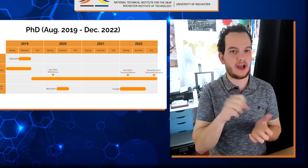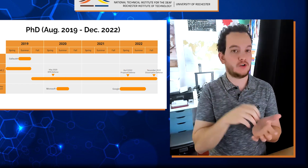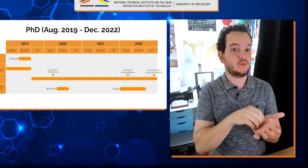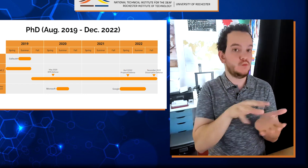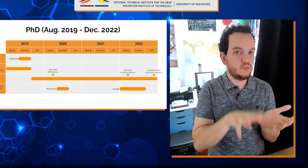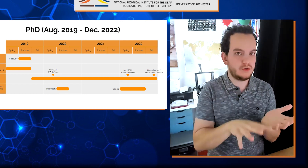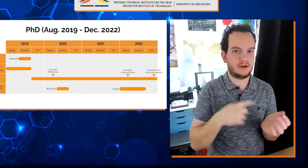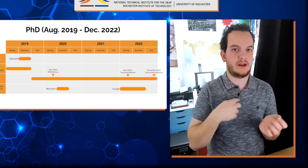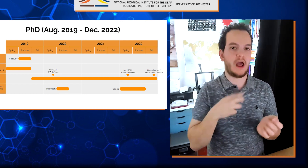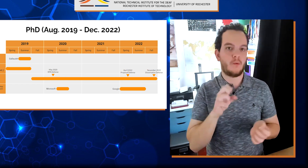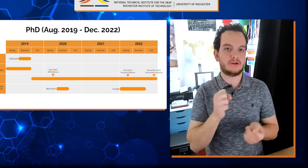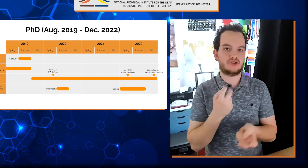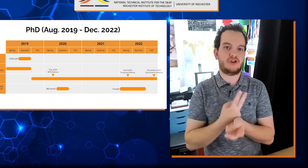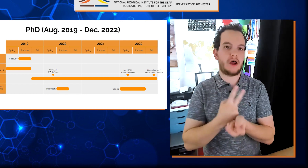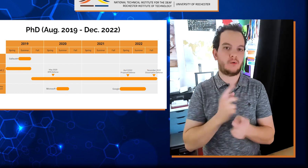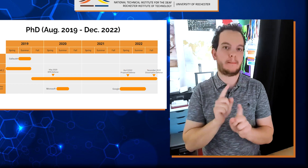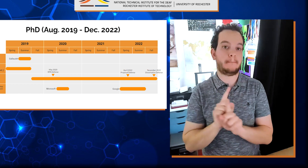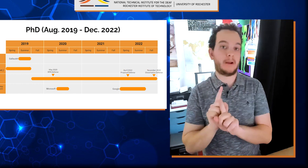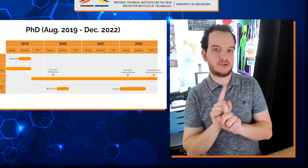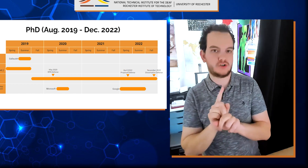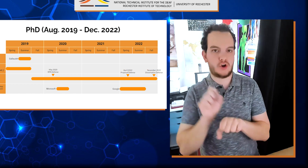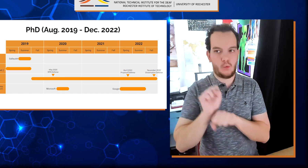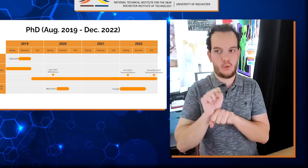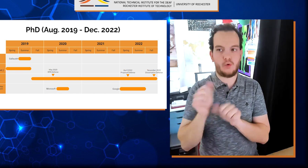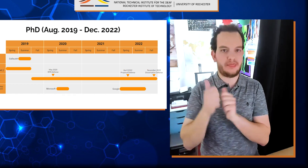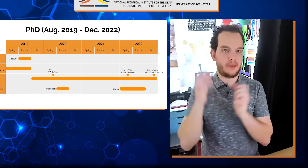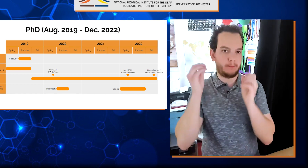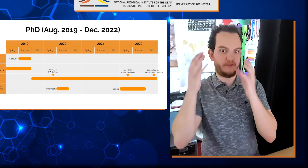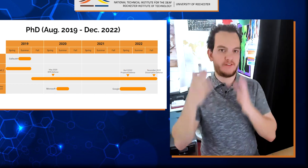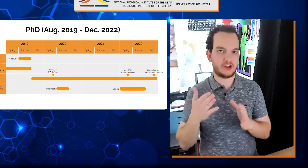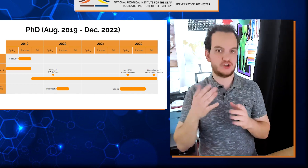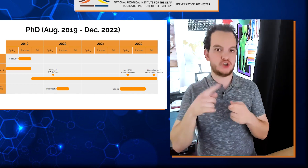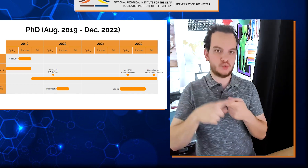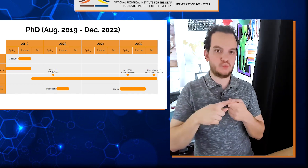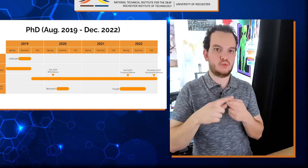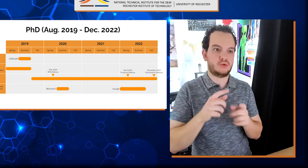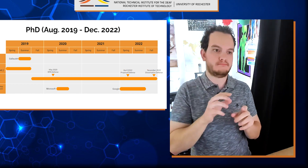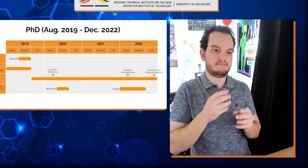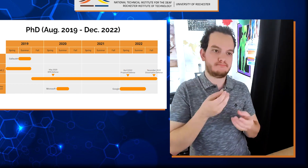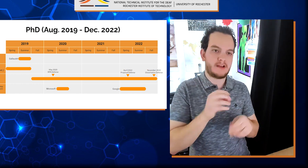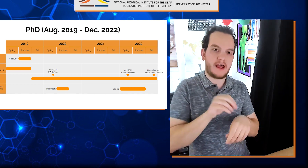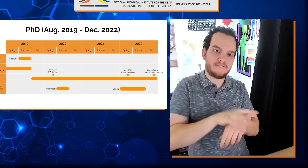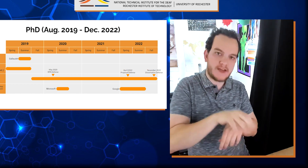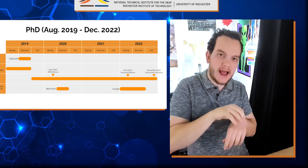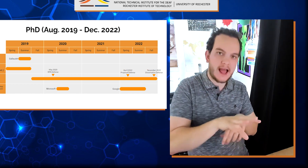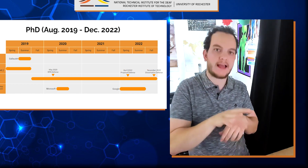part of an REU but as a graduate mentor rather than a research assistant/student. So I worked with a faculty member